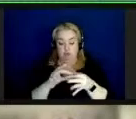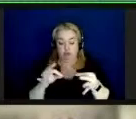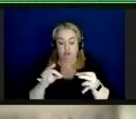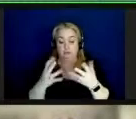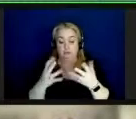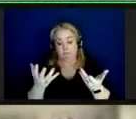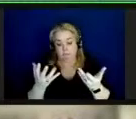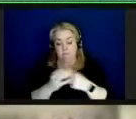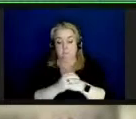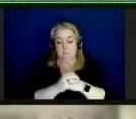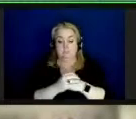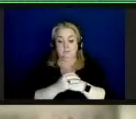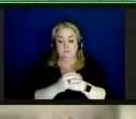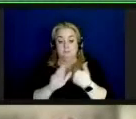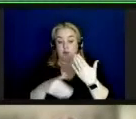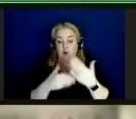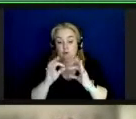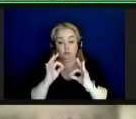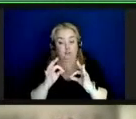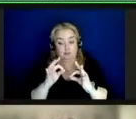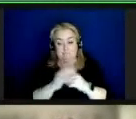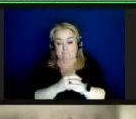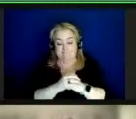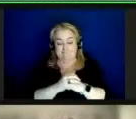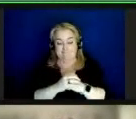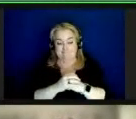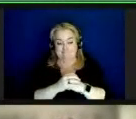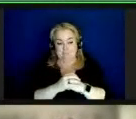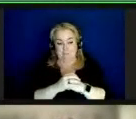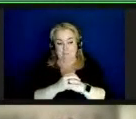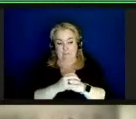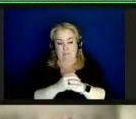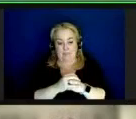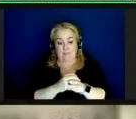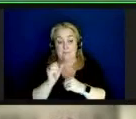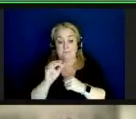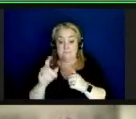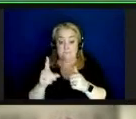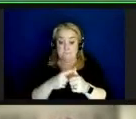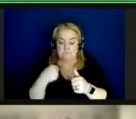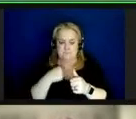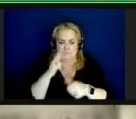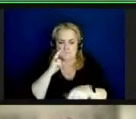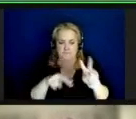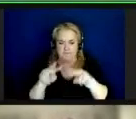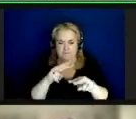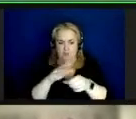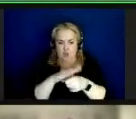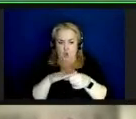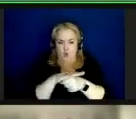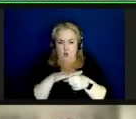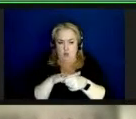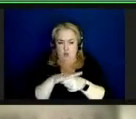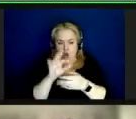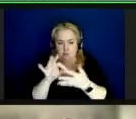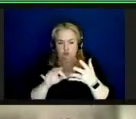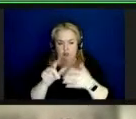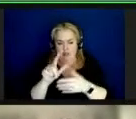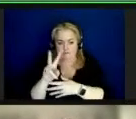THE REVENUE MODELS THEMSELVES